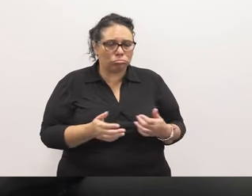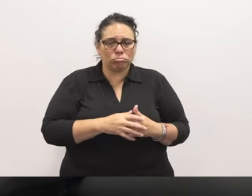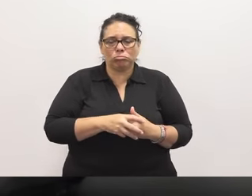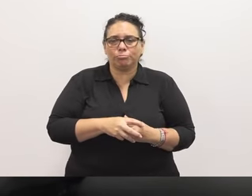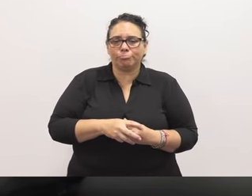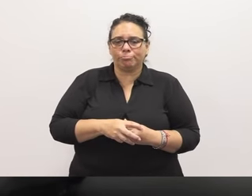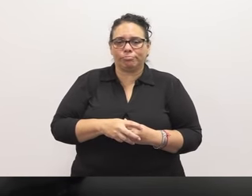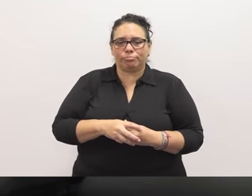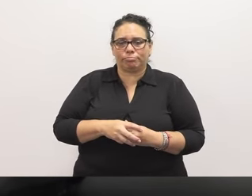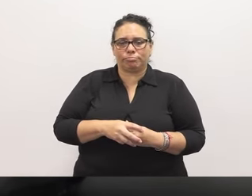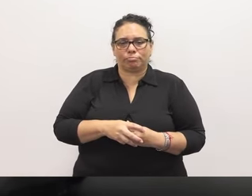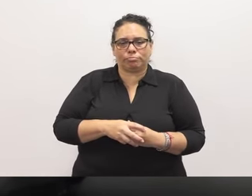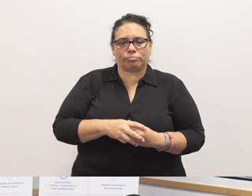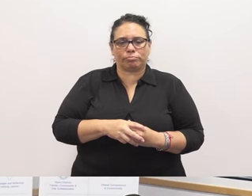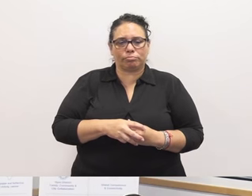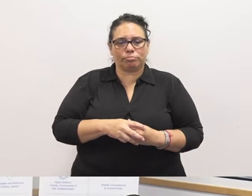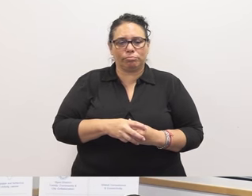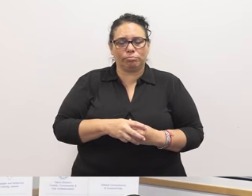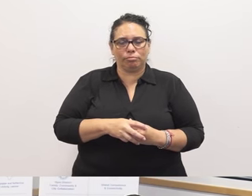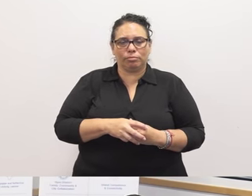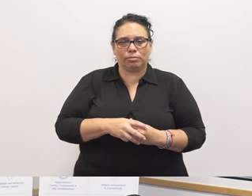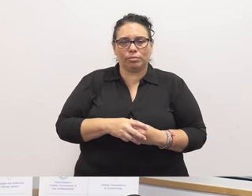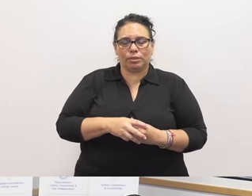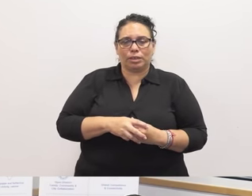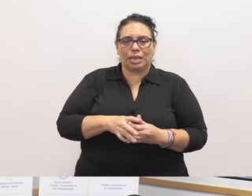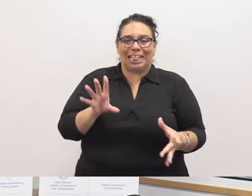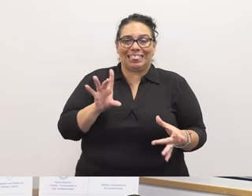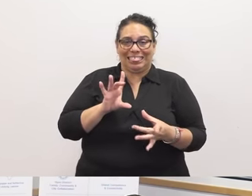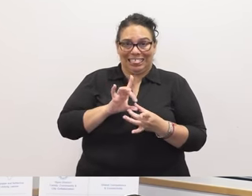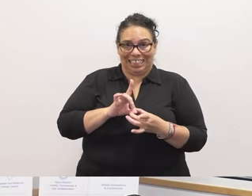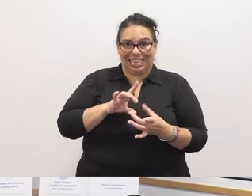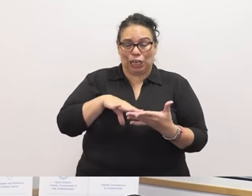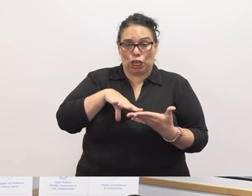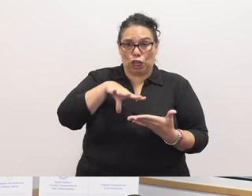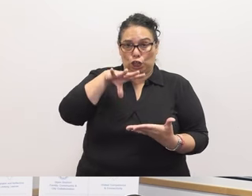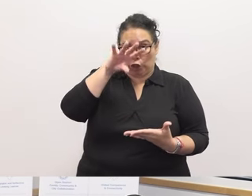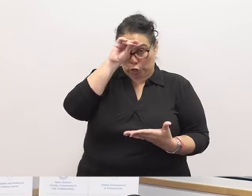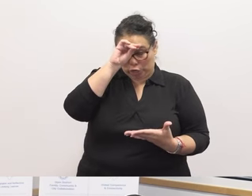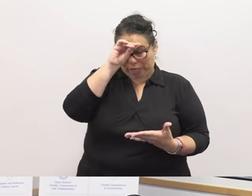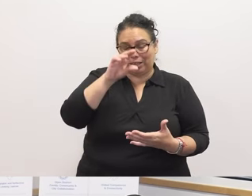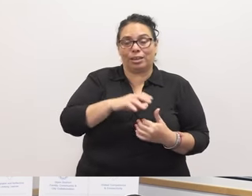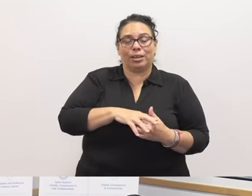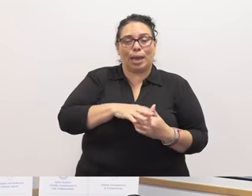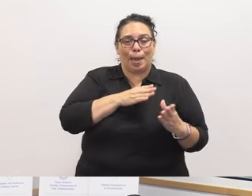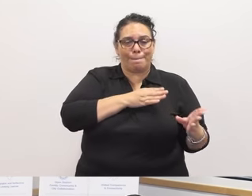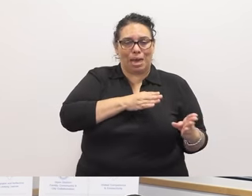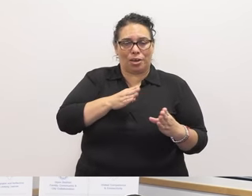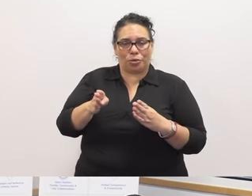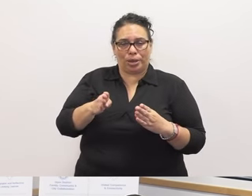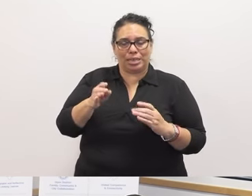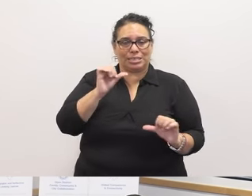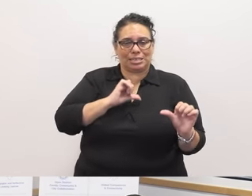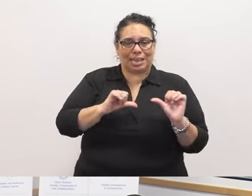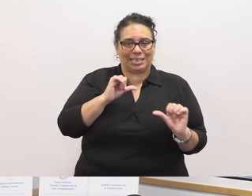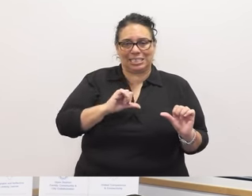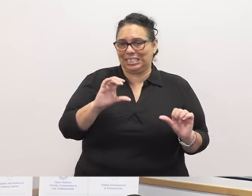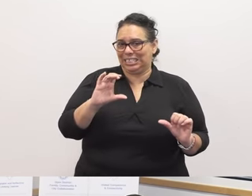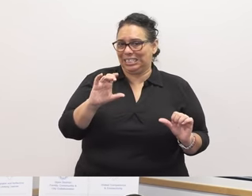So within the Link Learning pathways, some of our pathways, the science class also counts as the CTE class.